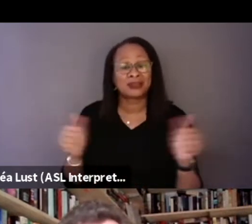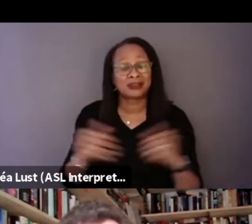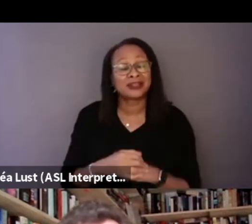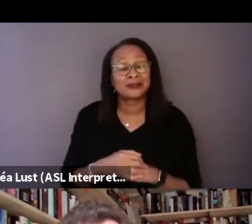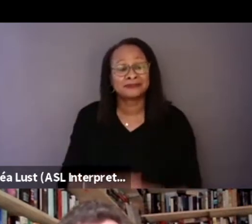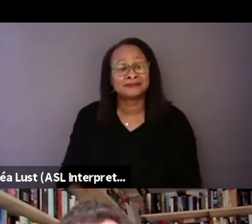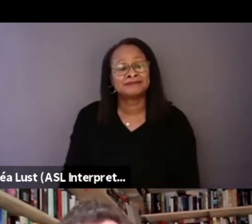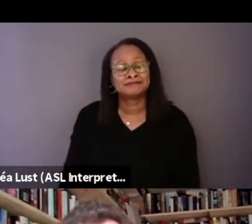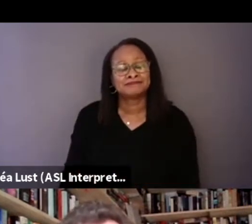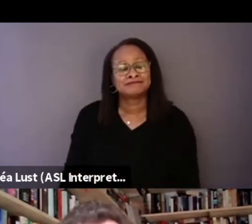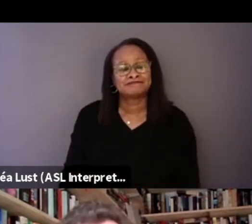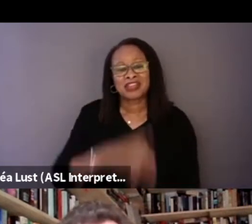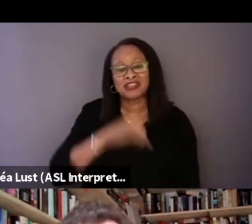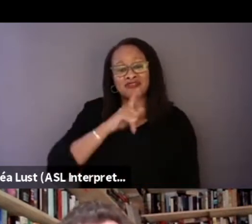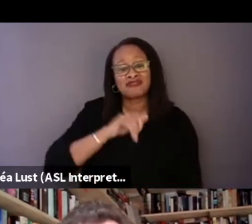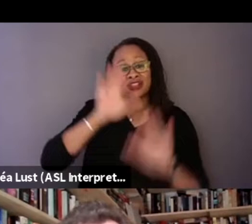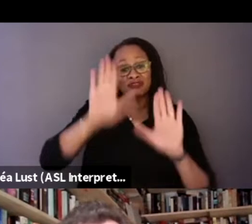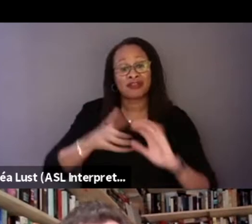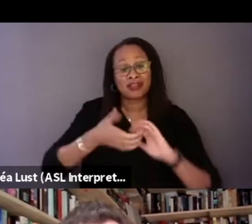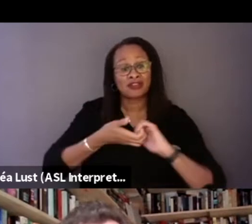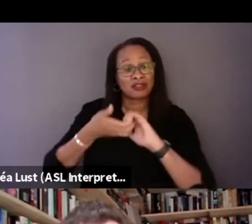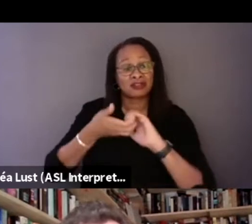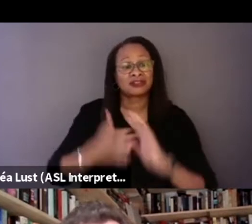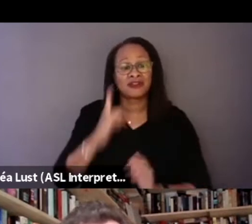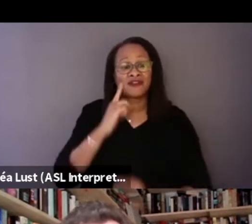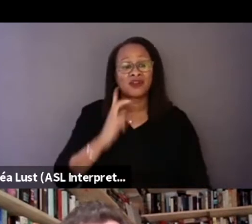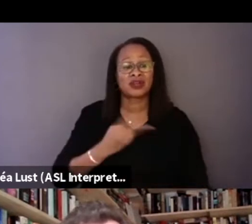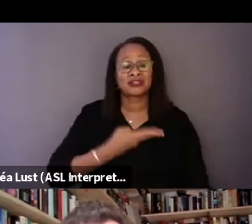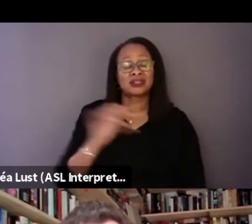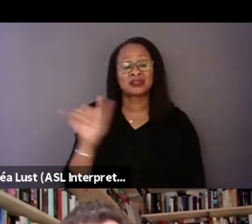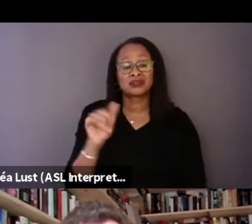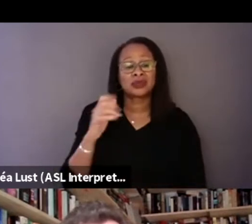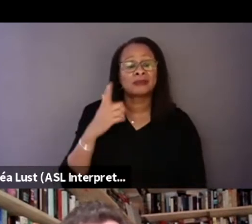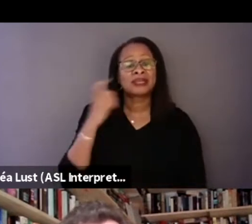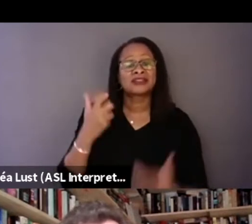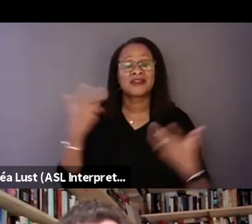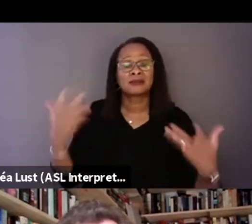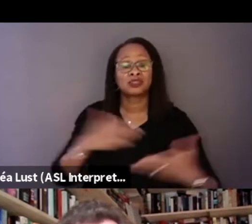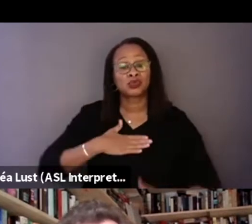And so they were really great collaborators for us too because of how much they were willing to share.